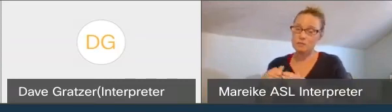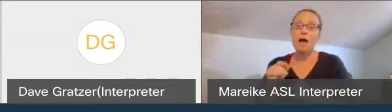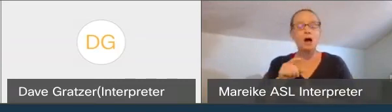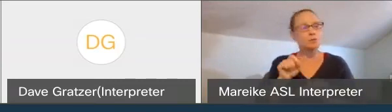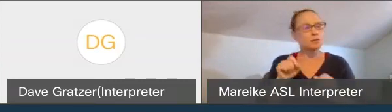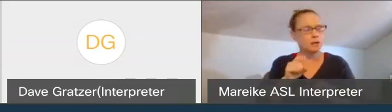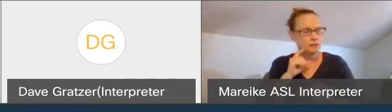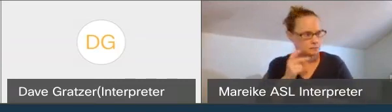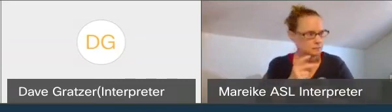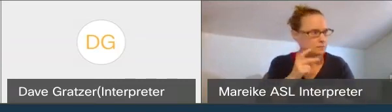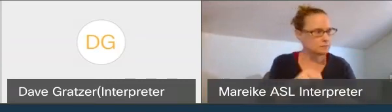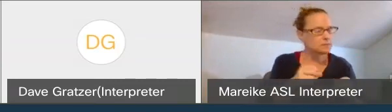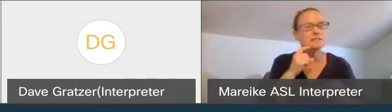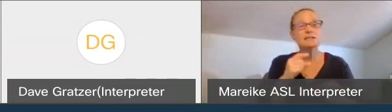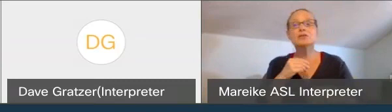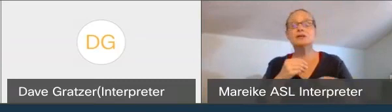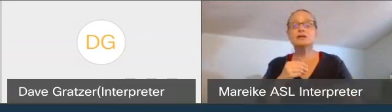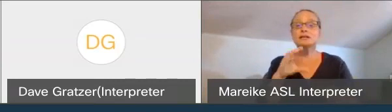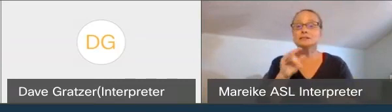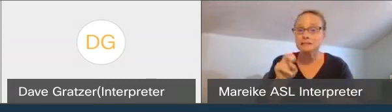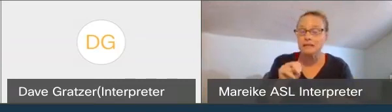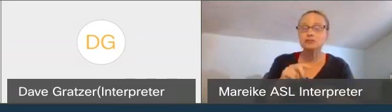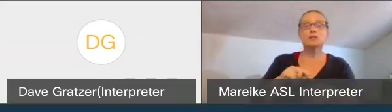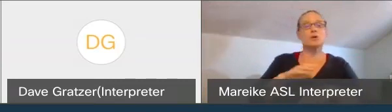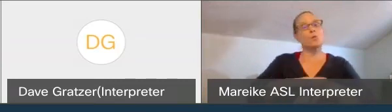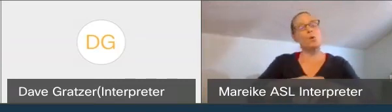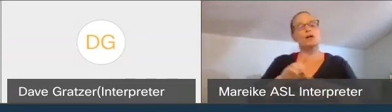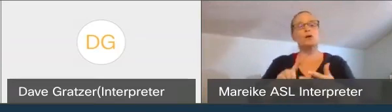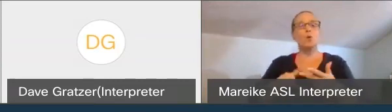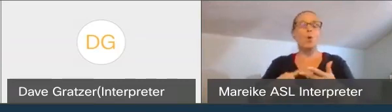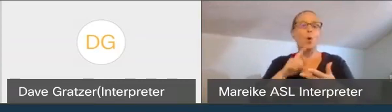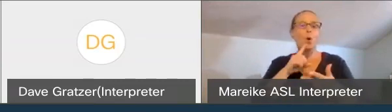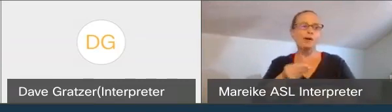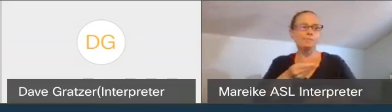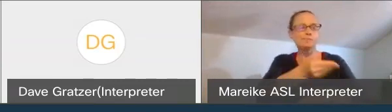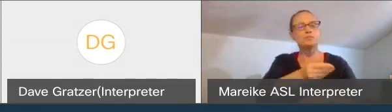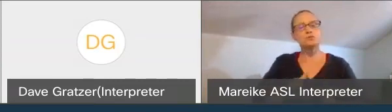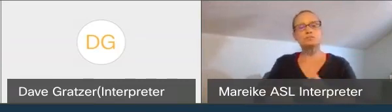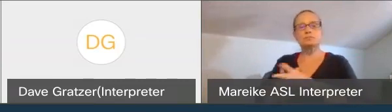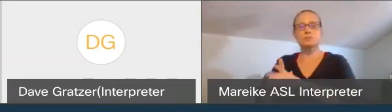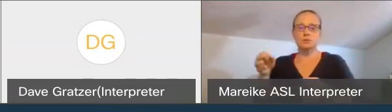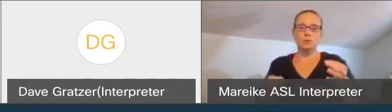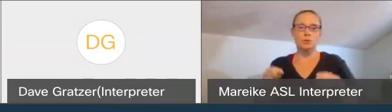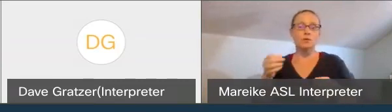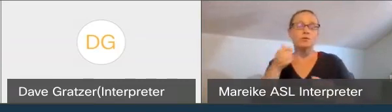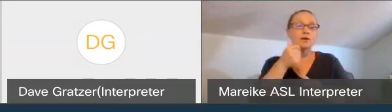is either issued a citation, warning, or notice to appear into court. With every contact, individuals are given the resources